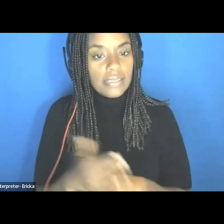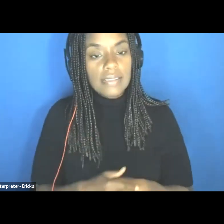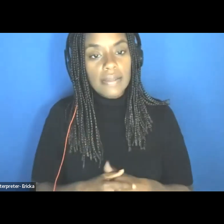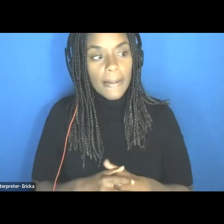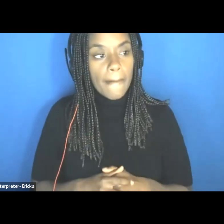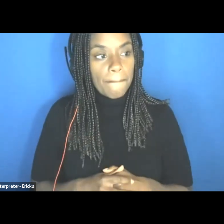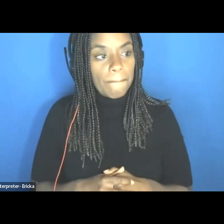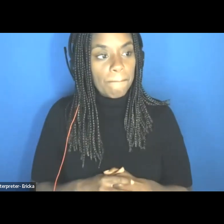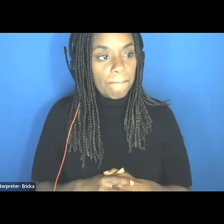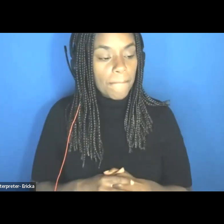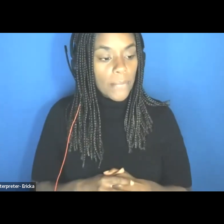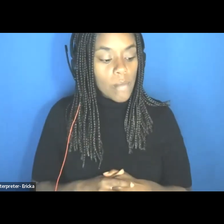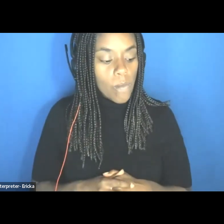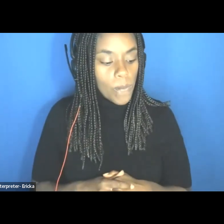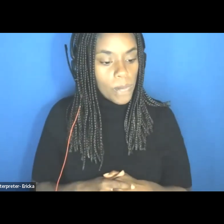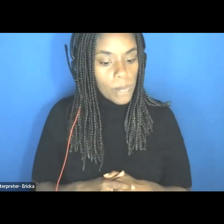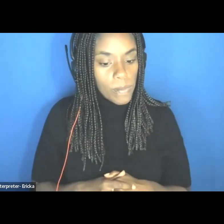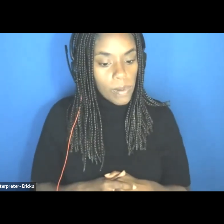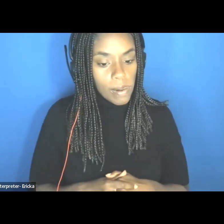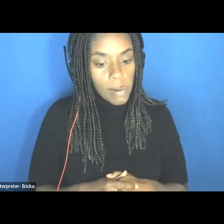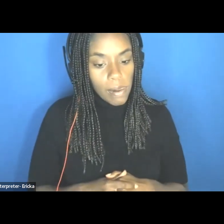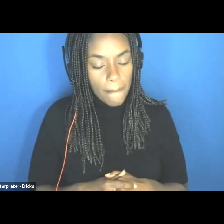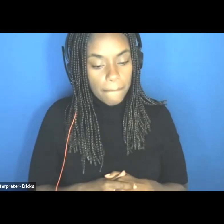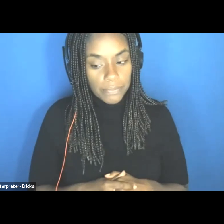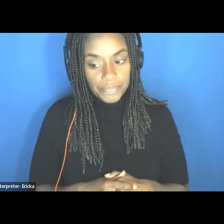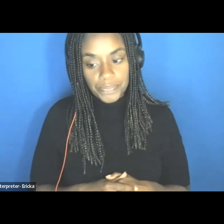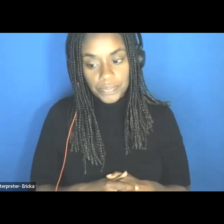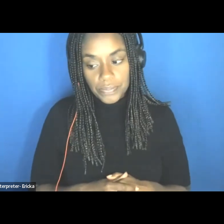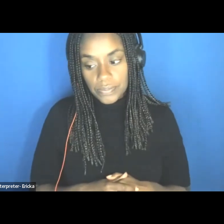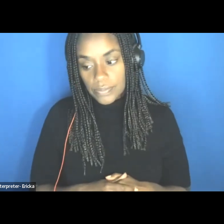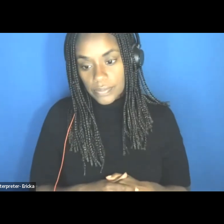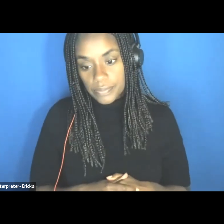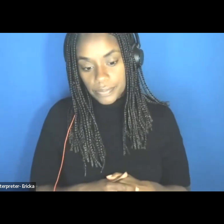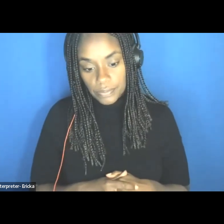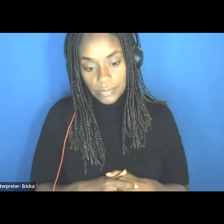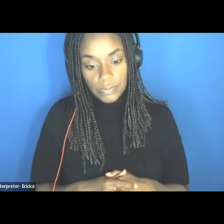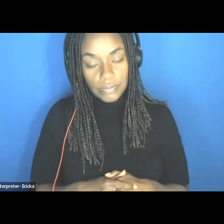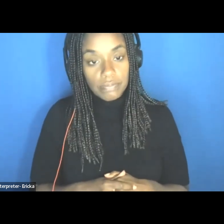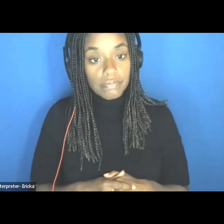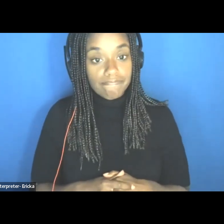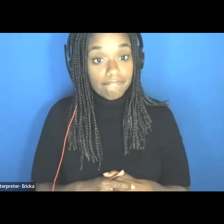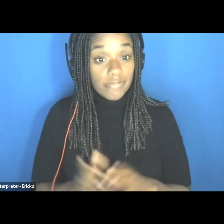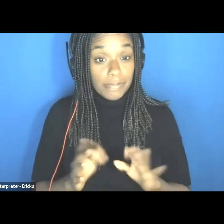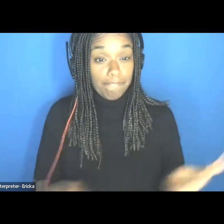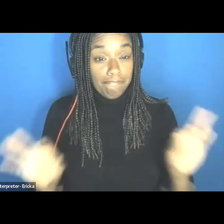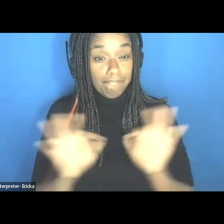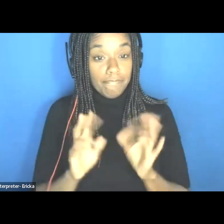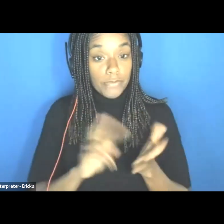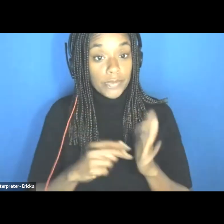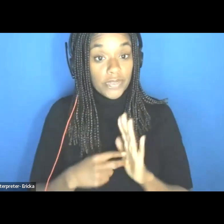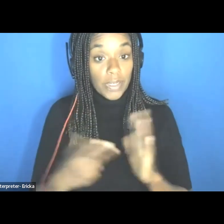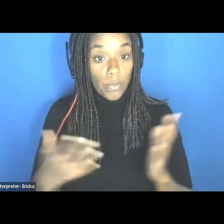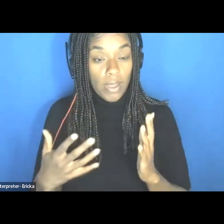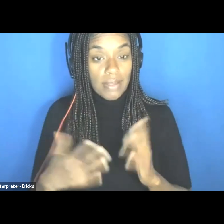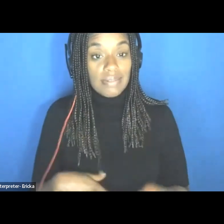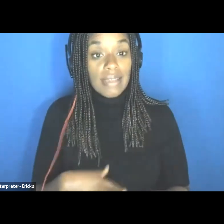Just a few things.